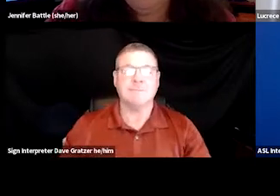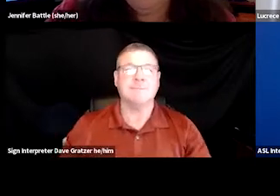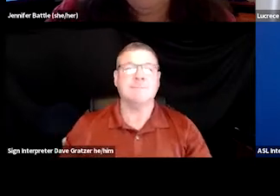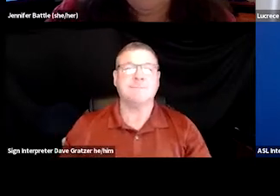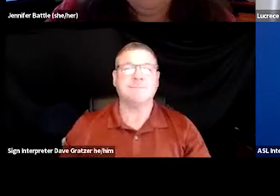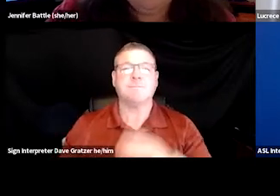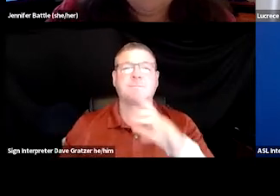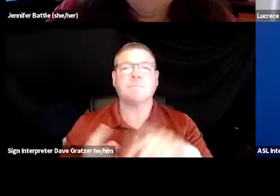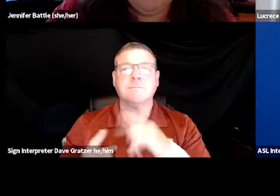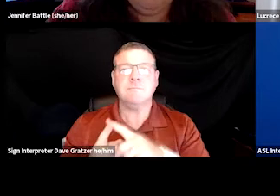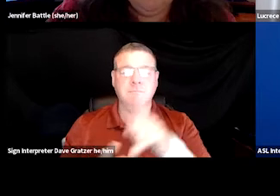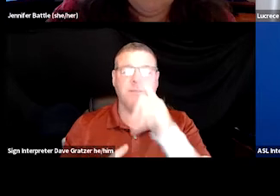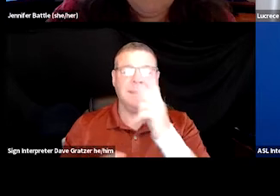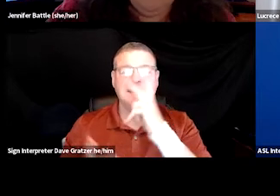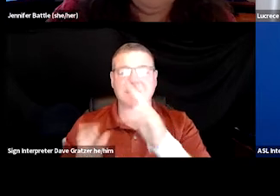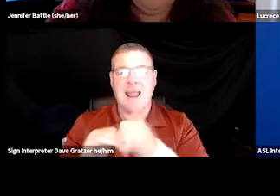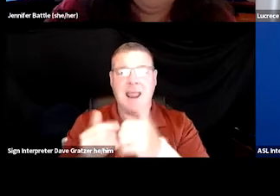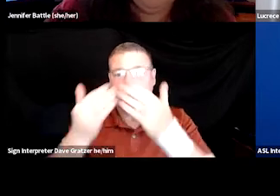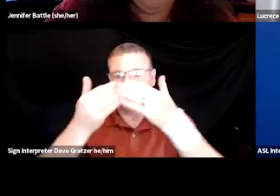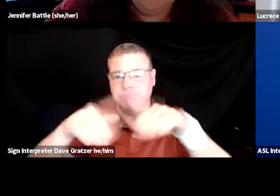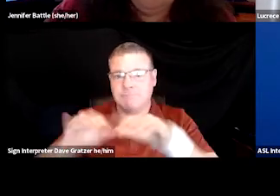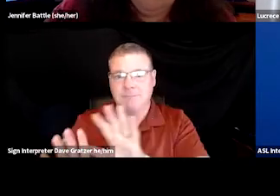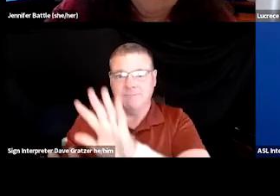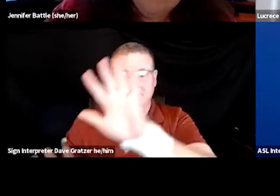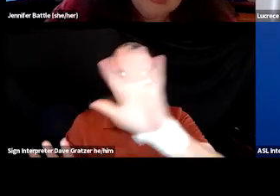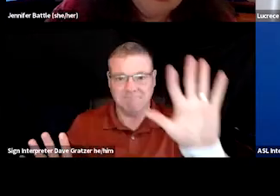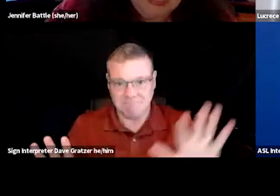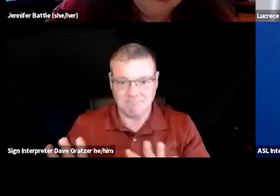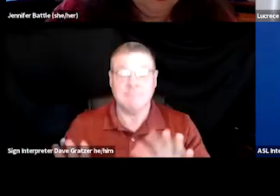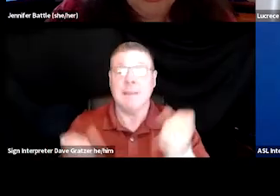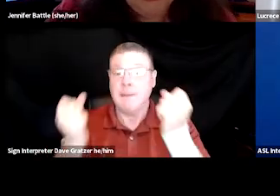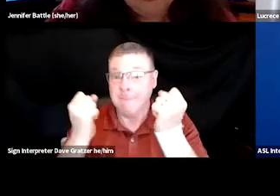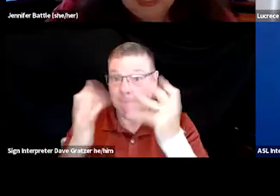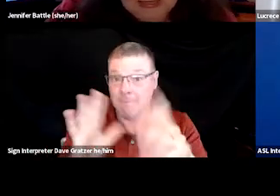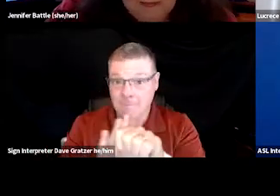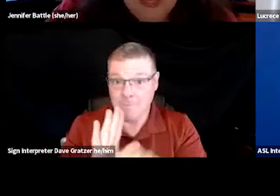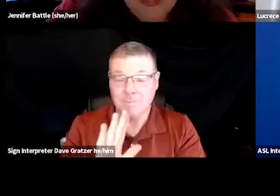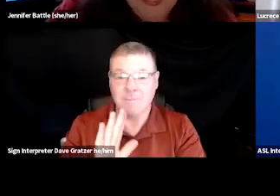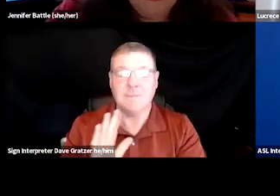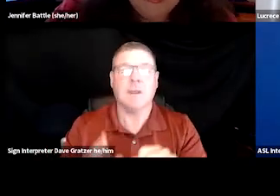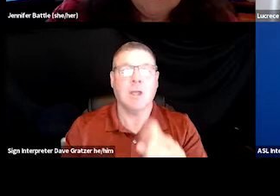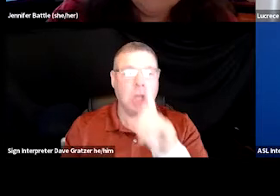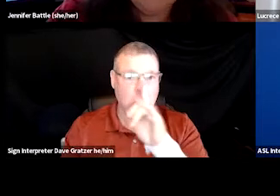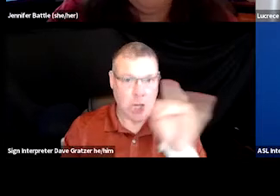And then you can kind of see how it's broken down. So I know that many states are looking at doing something like this.